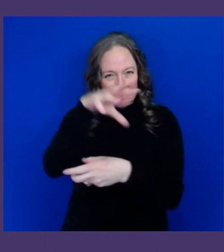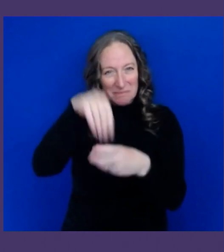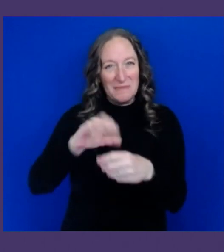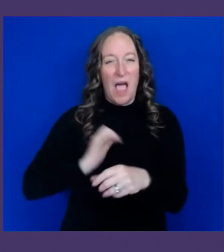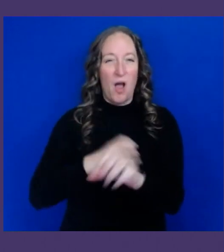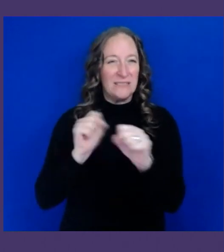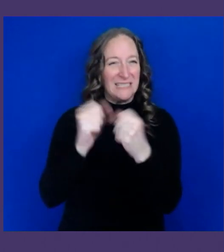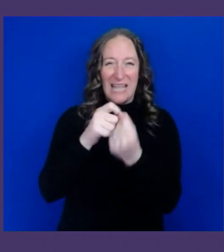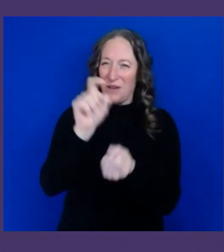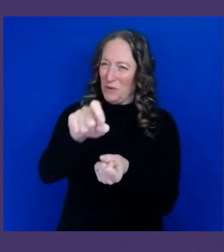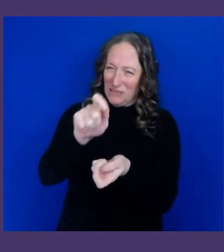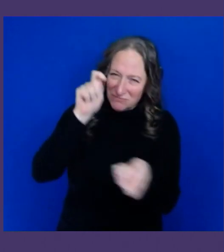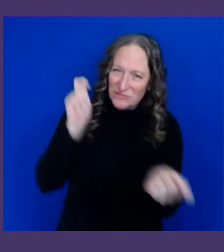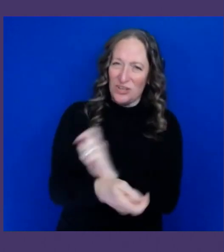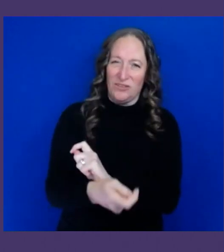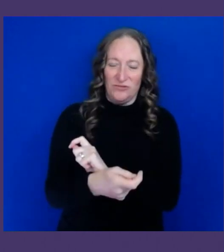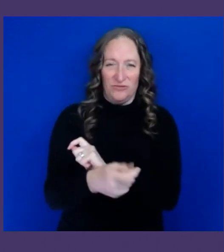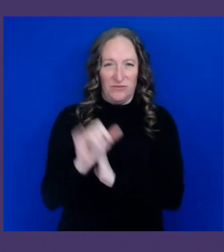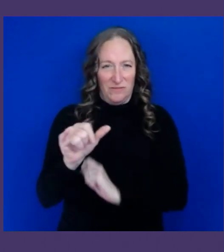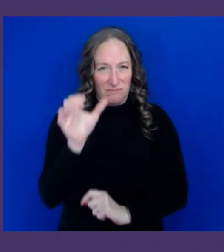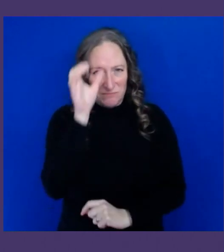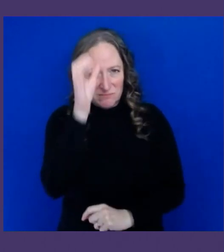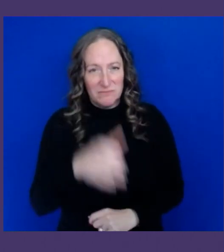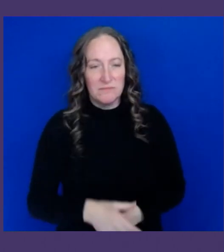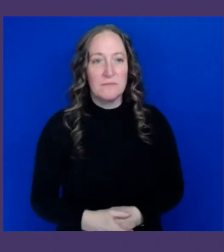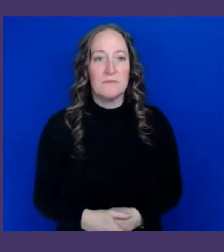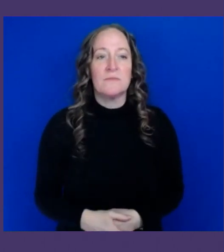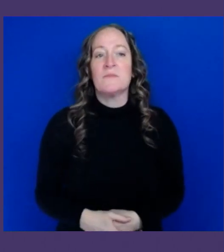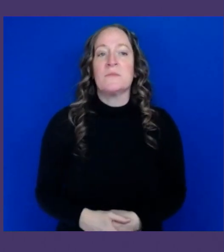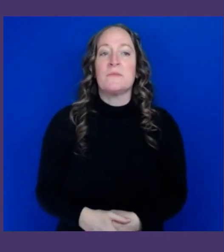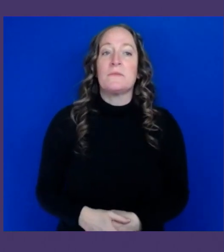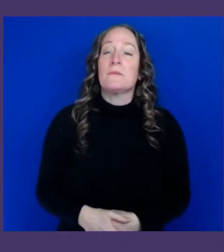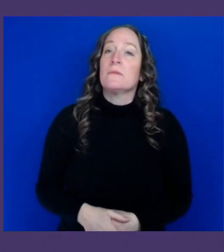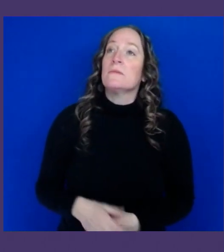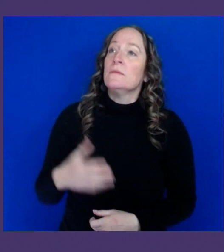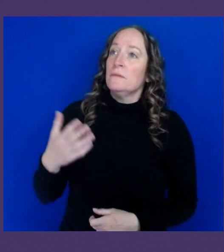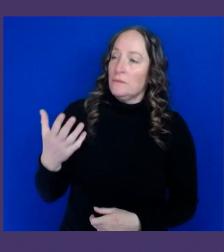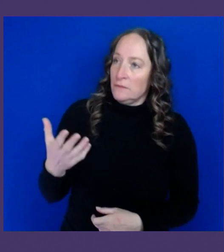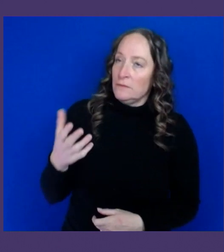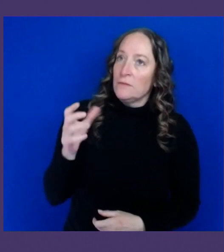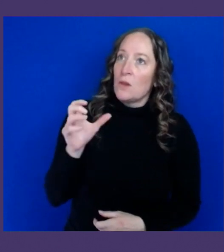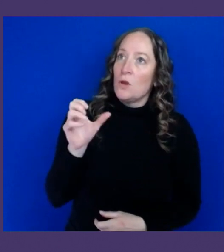Jamie Dean: So it's safe to say that it is a problem.